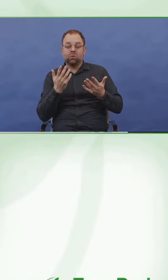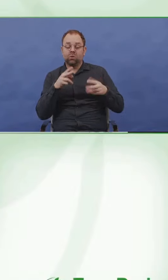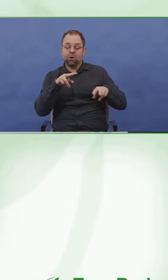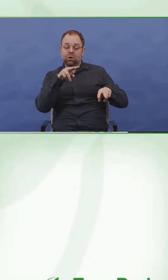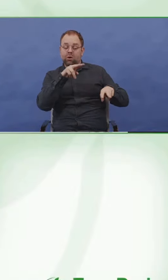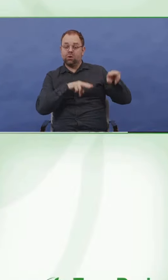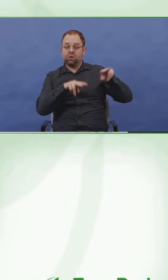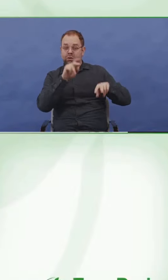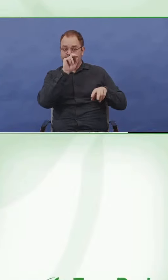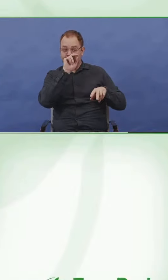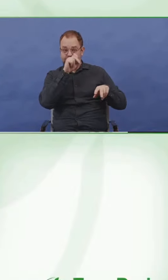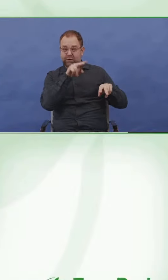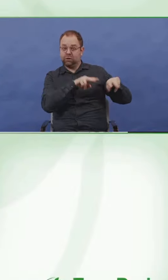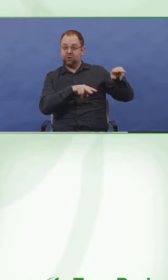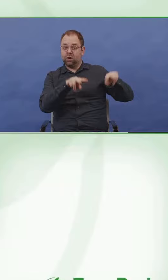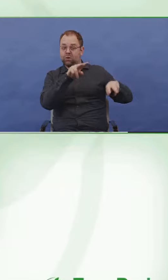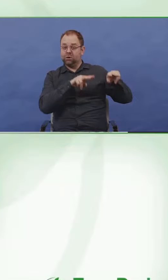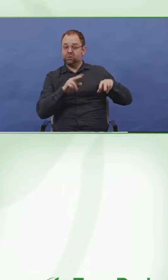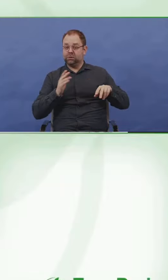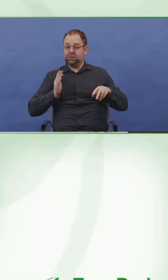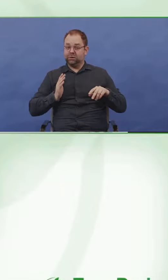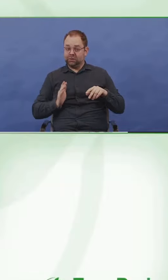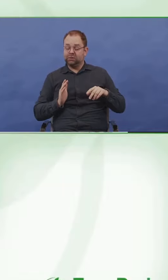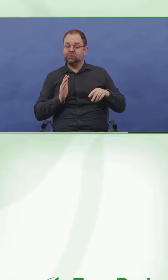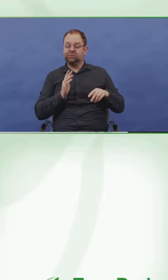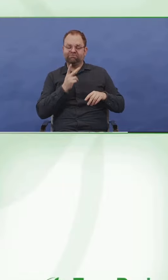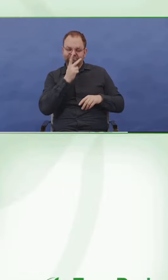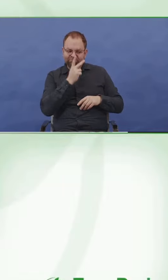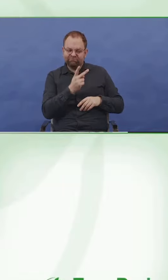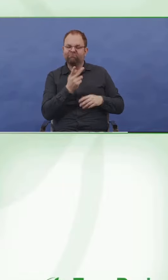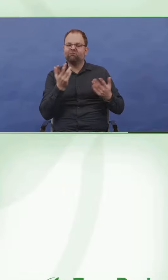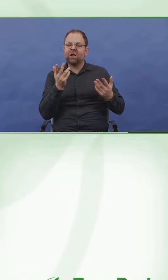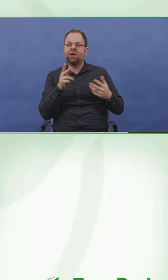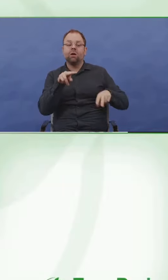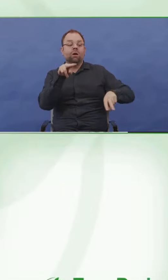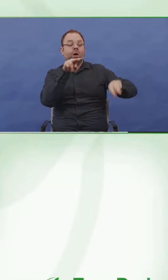systems providing the right space and conceptual framework that